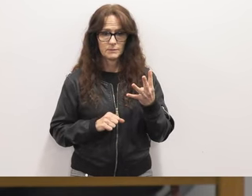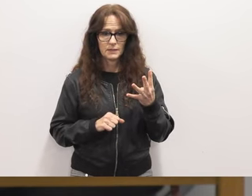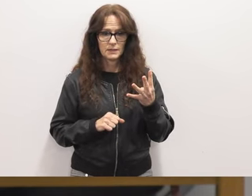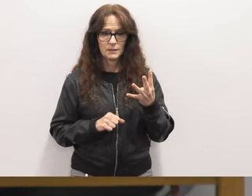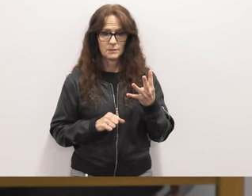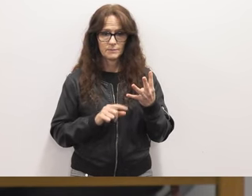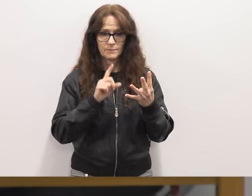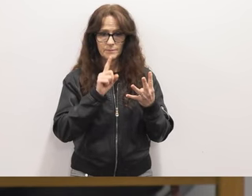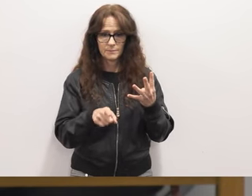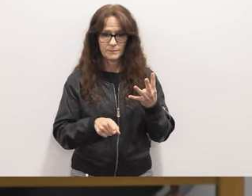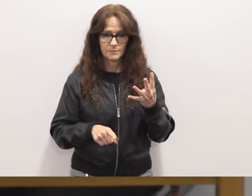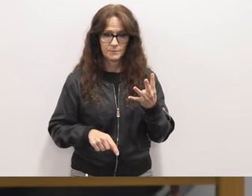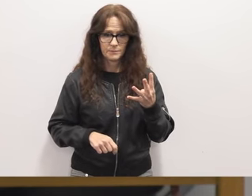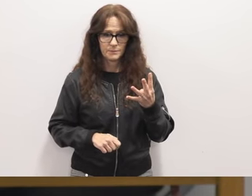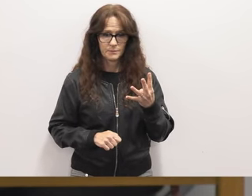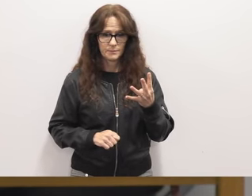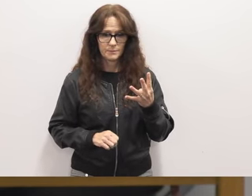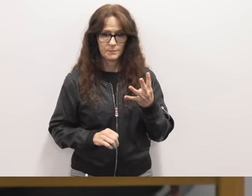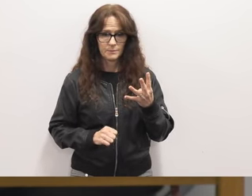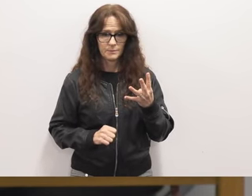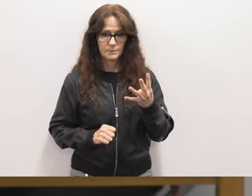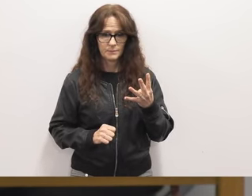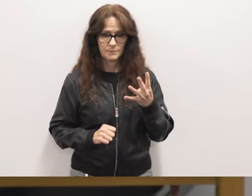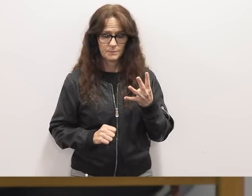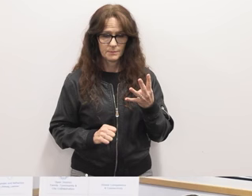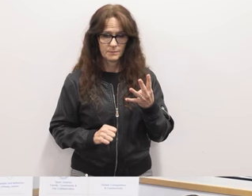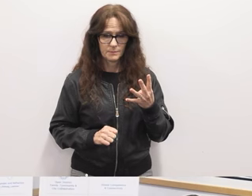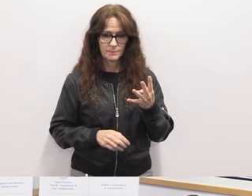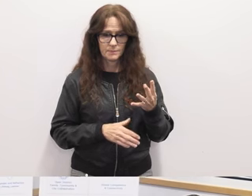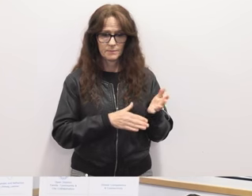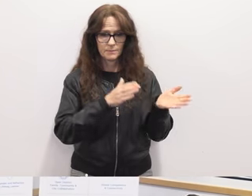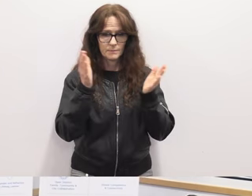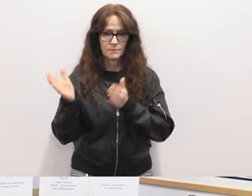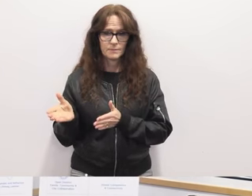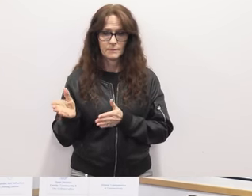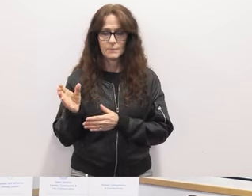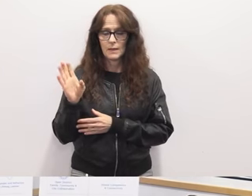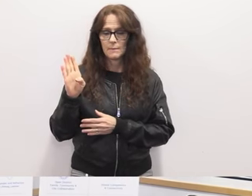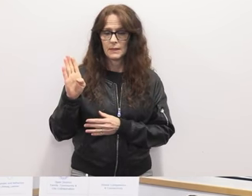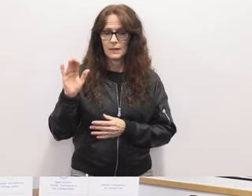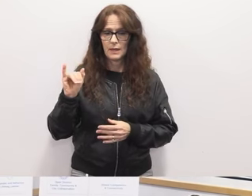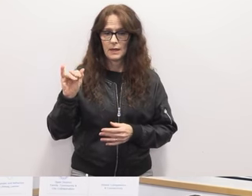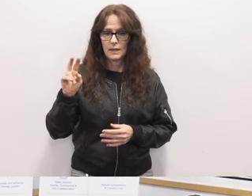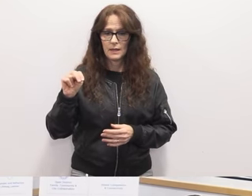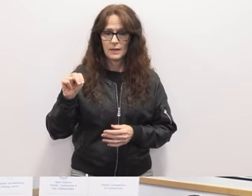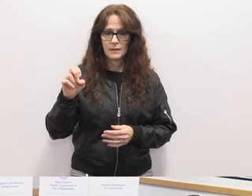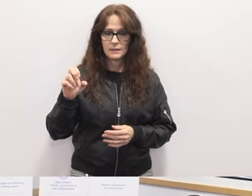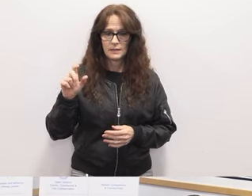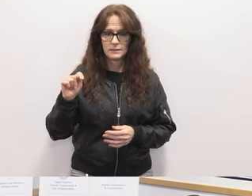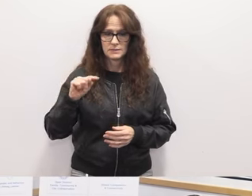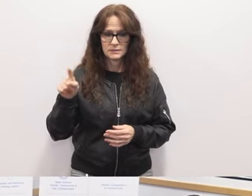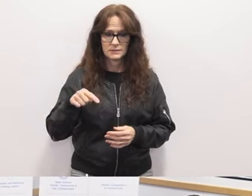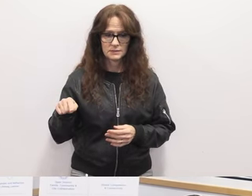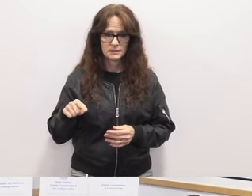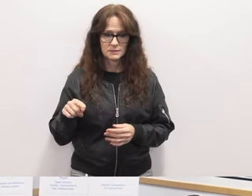Sure. [Diana Craighead] Okay. Dr. Benitez. So again, presuming that we're going to have some